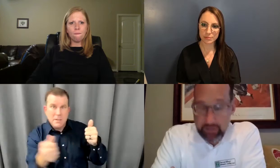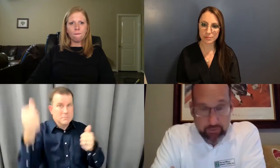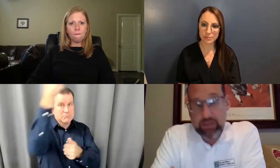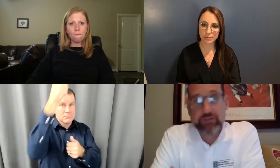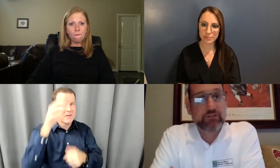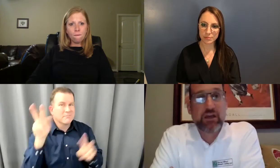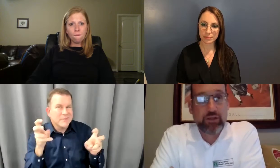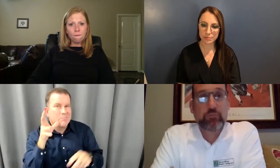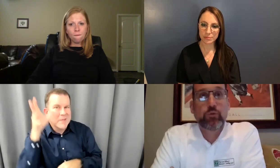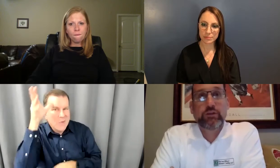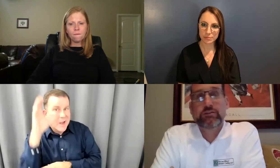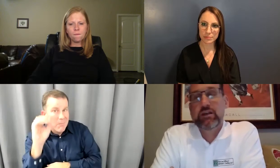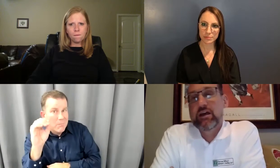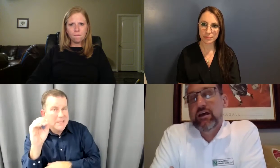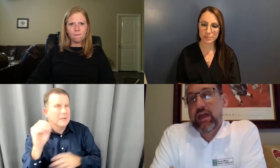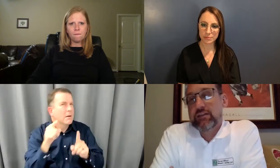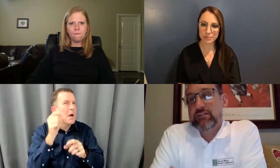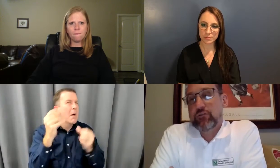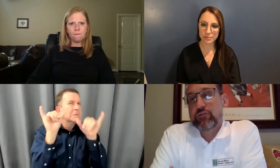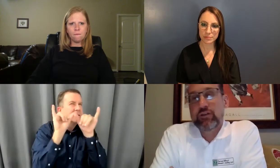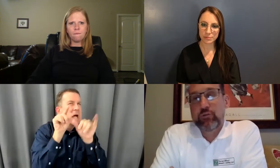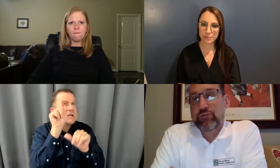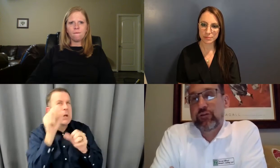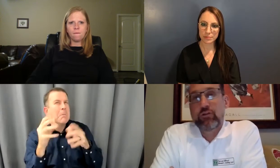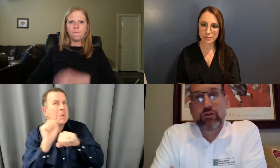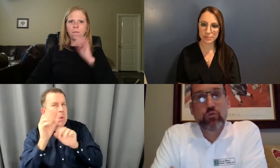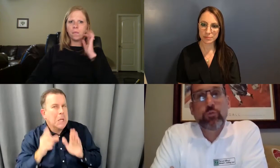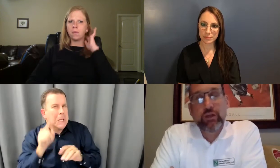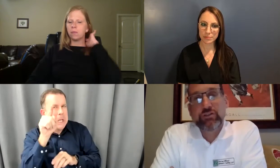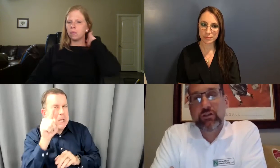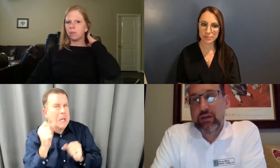how many locations, how many employees. And so if you're dealing with a very large corporation